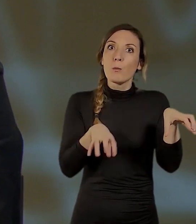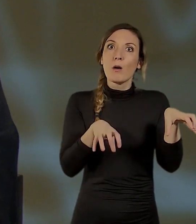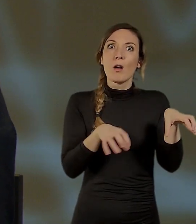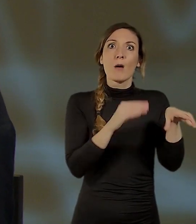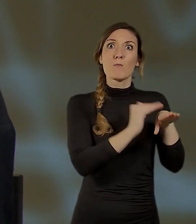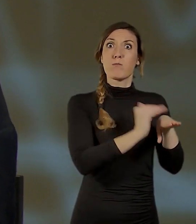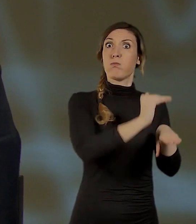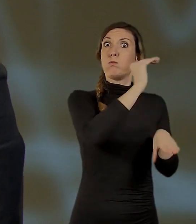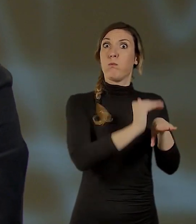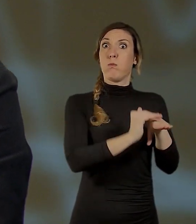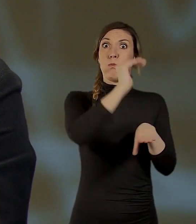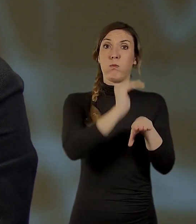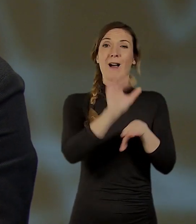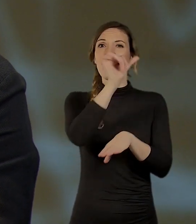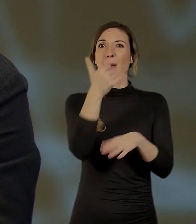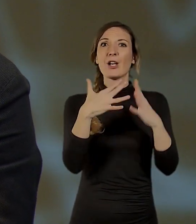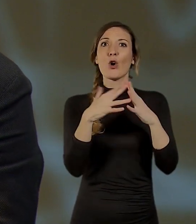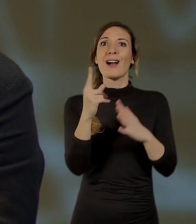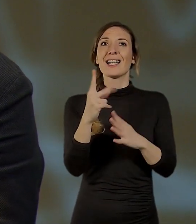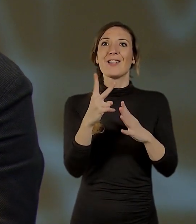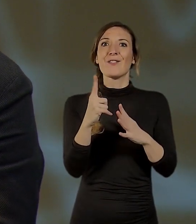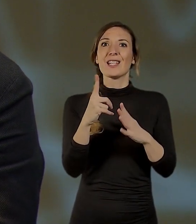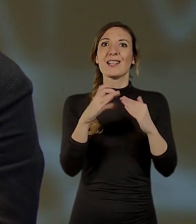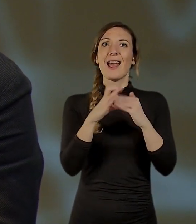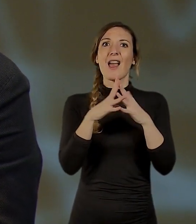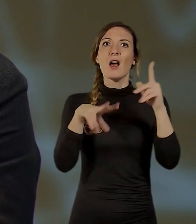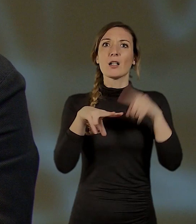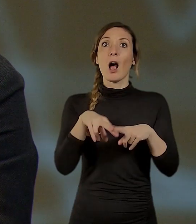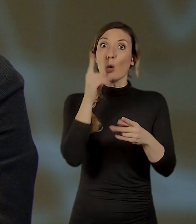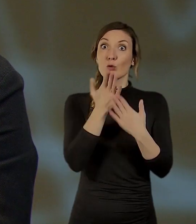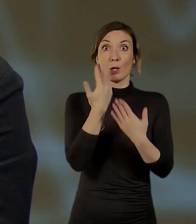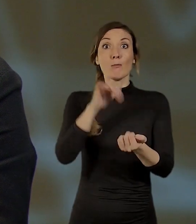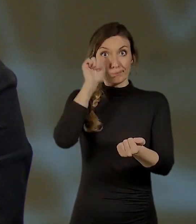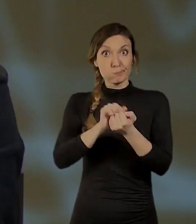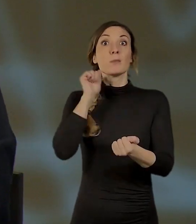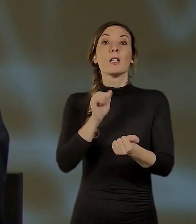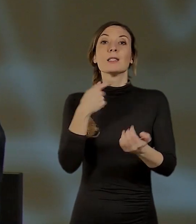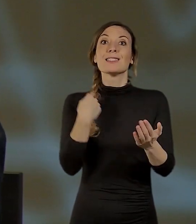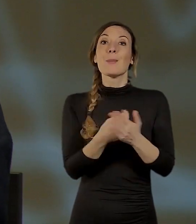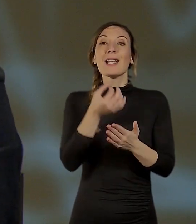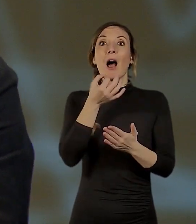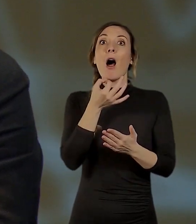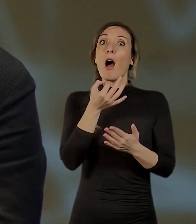At the beginning, at that participation, the question was whether we wanted a large shopping center the size of Nový Smíchov here.